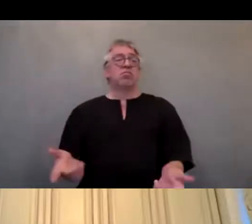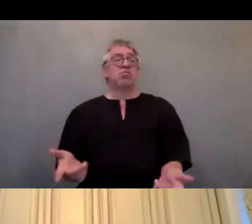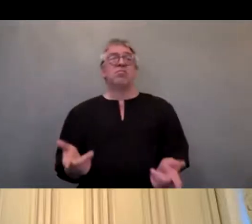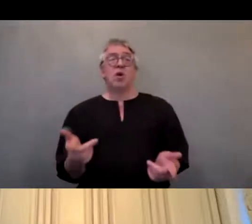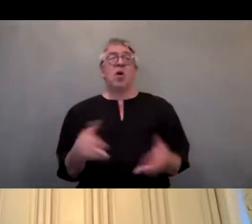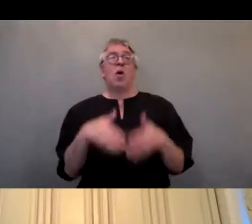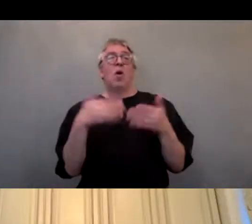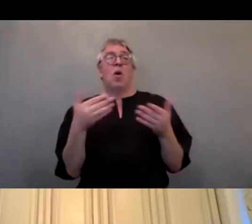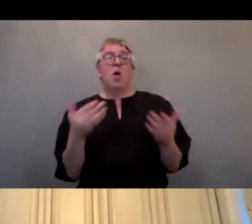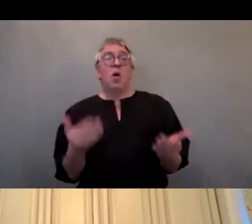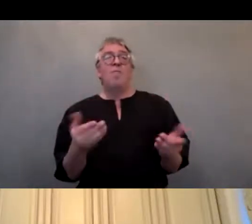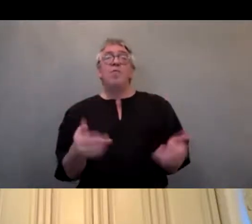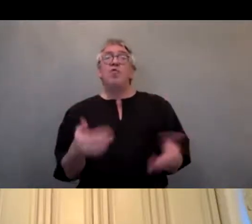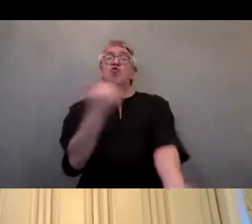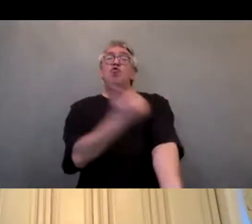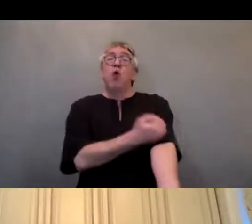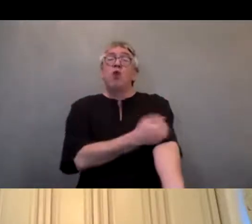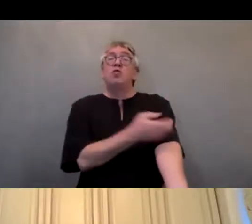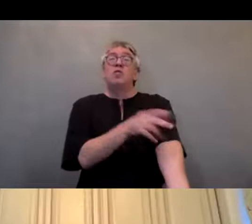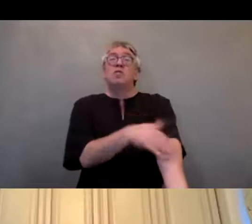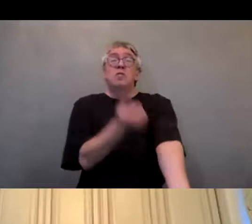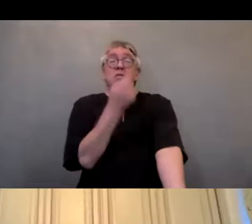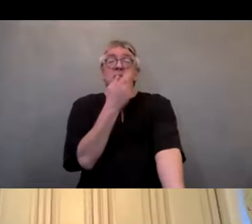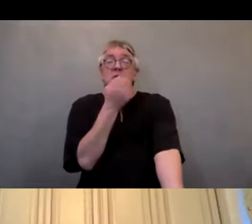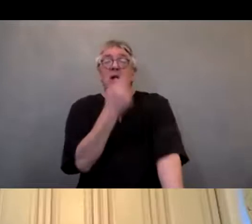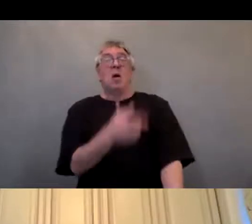ruled that they have approved cochlear implantation for